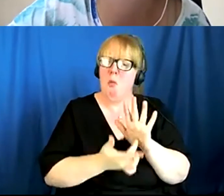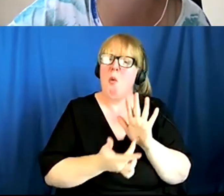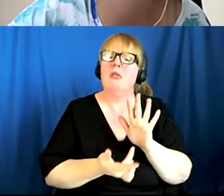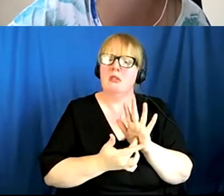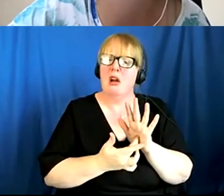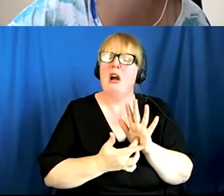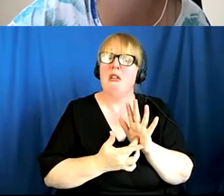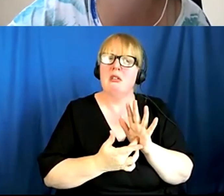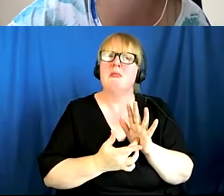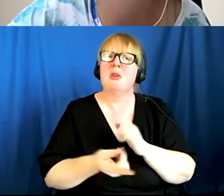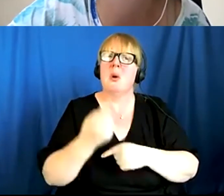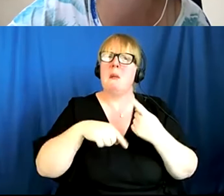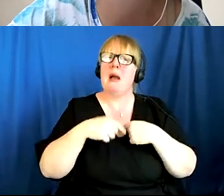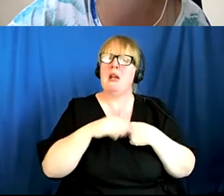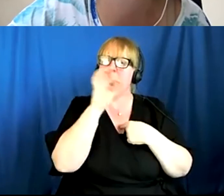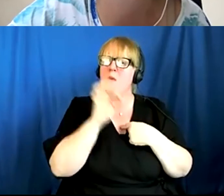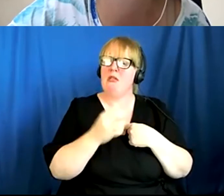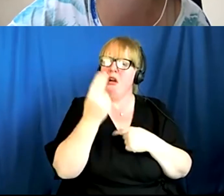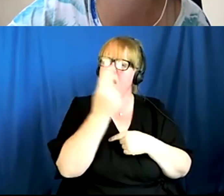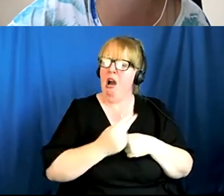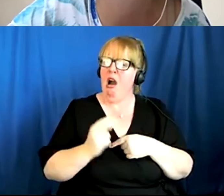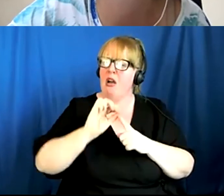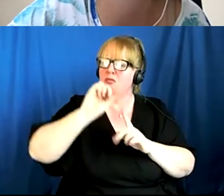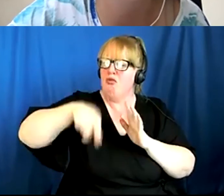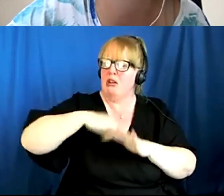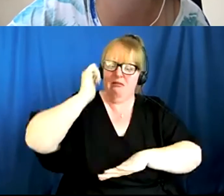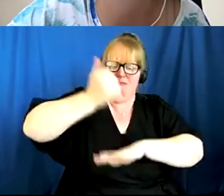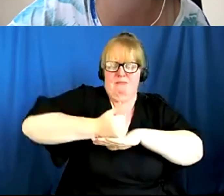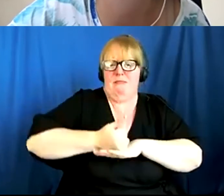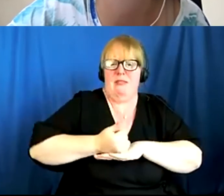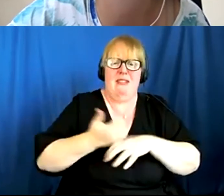of how art projects actually start. So, if we look at your projects,